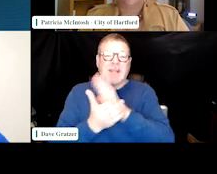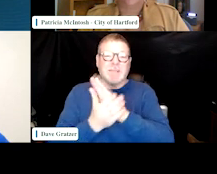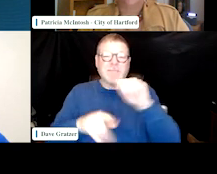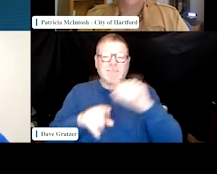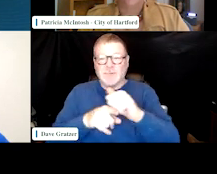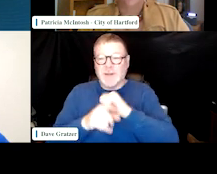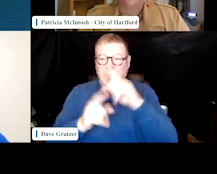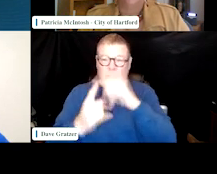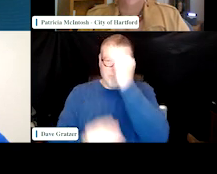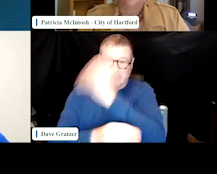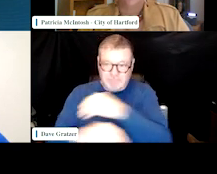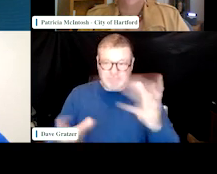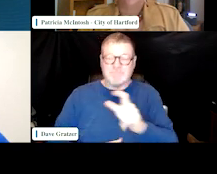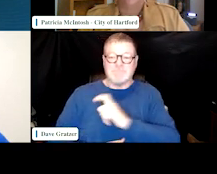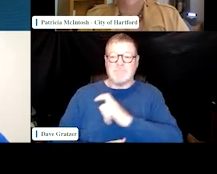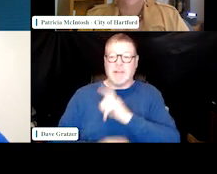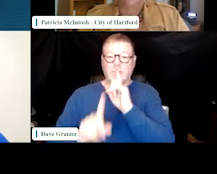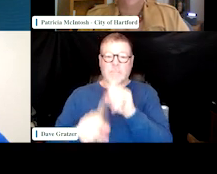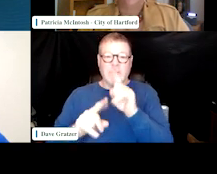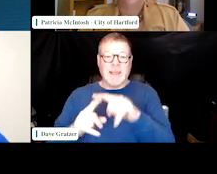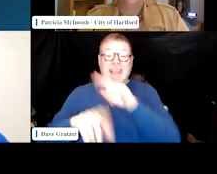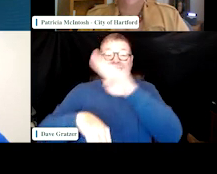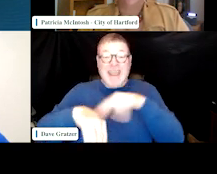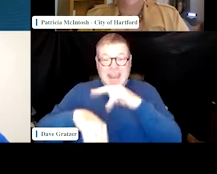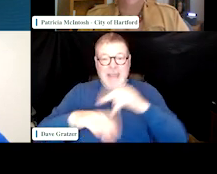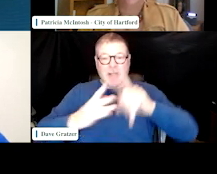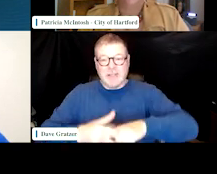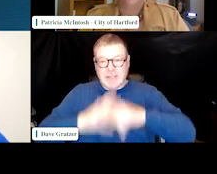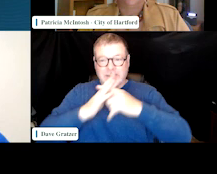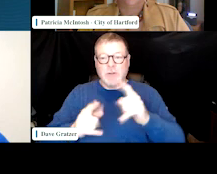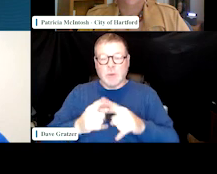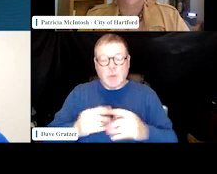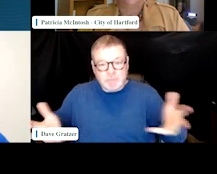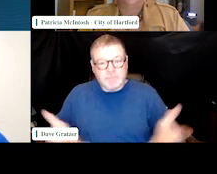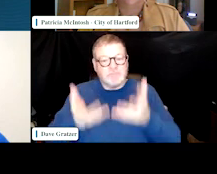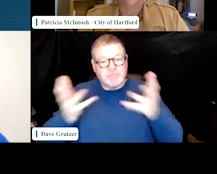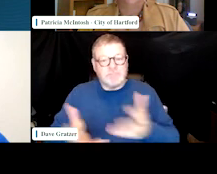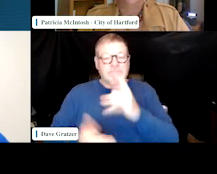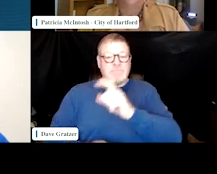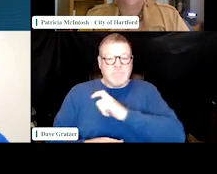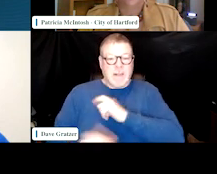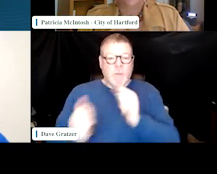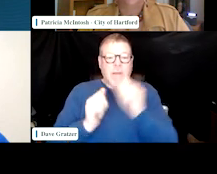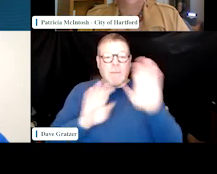to Inform Police Responses National Initiative to Enhance Police Engagement with People with Behavioral Health Conditions